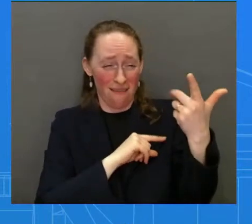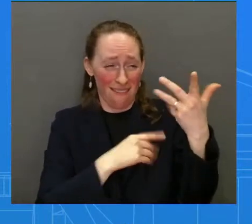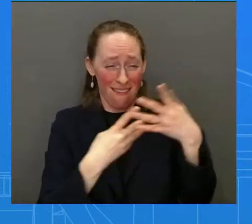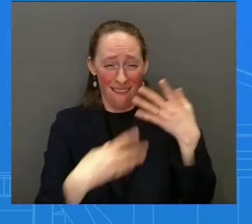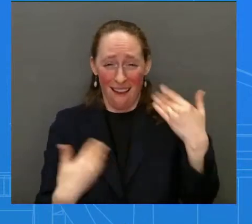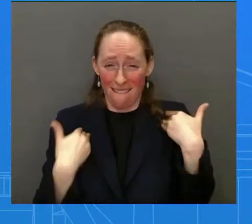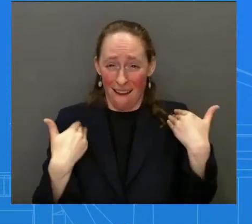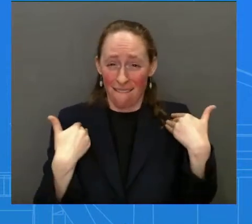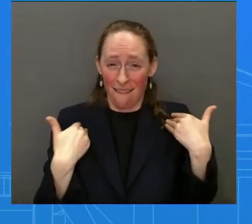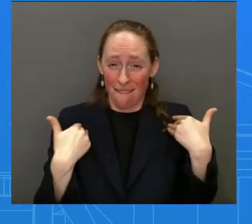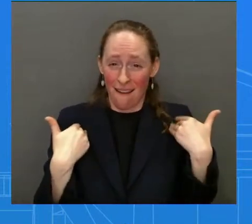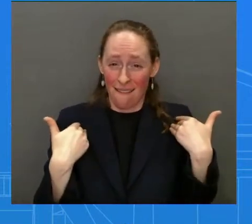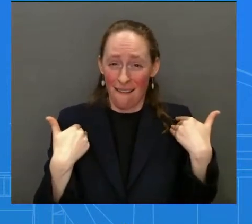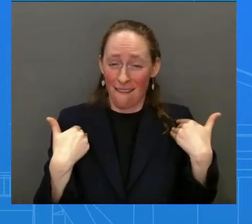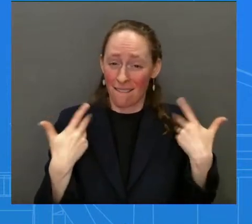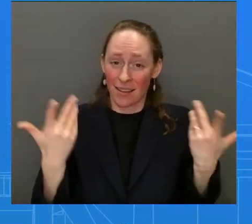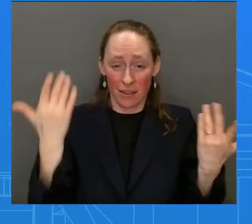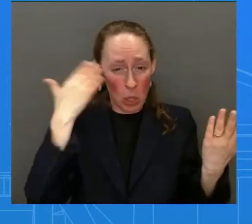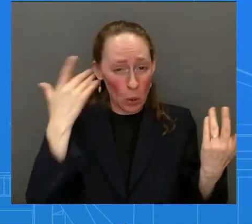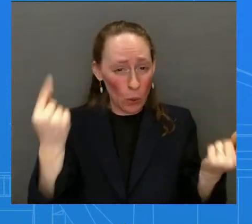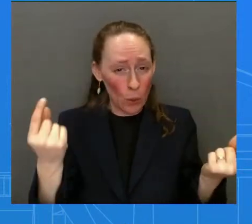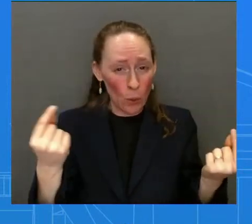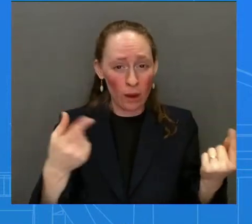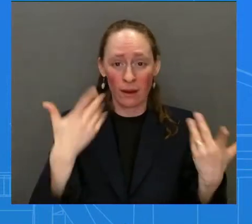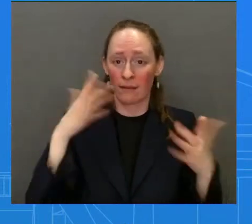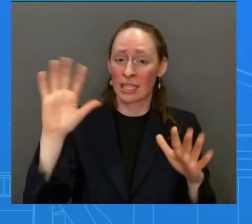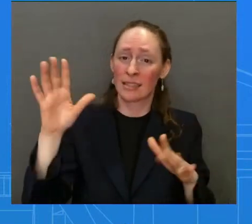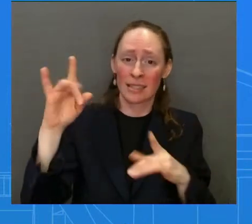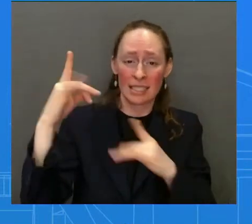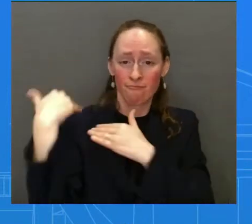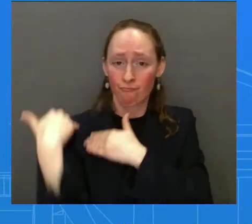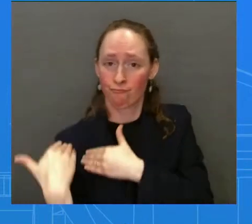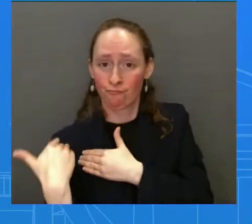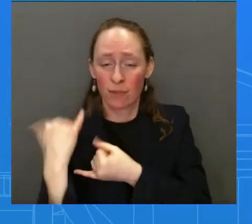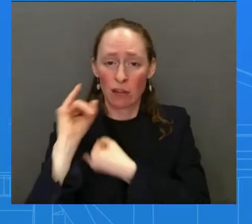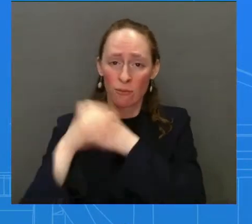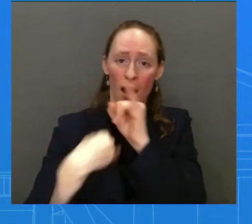one of the busiest airports in the world; managed large -- large safety-focused transportation agencies;